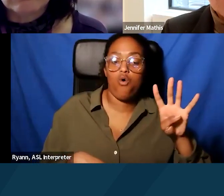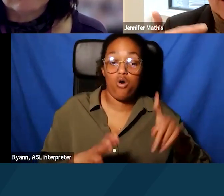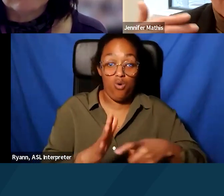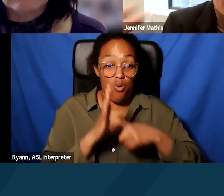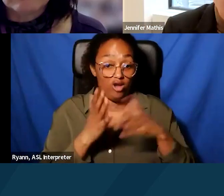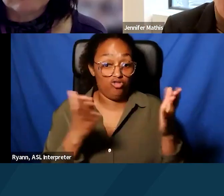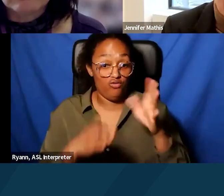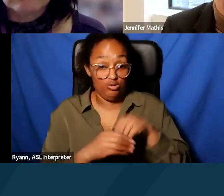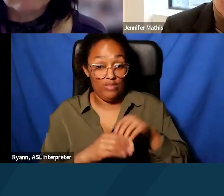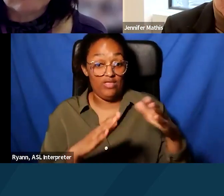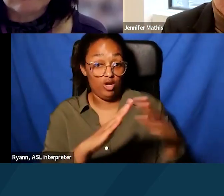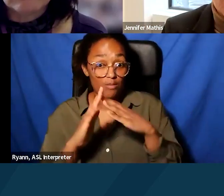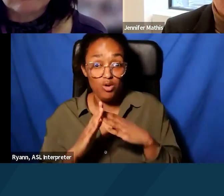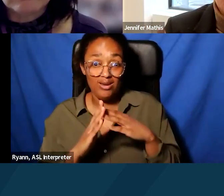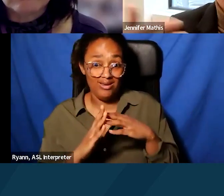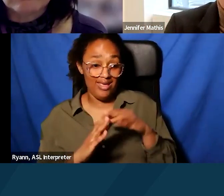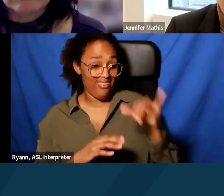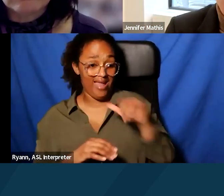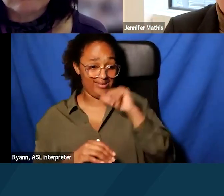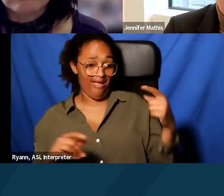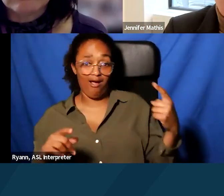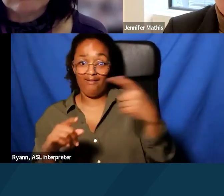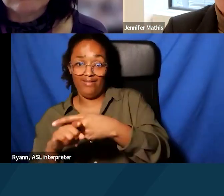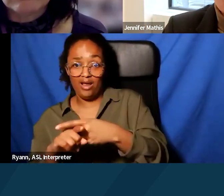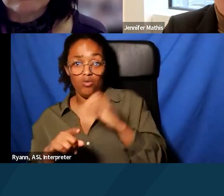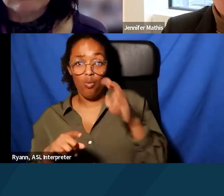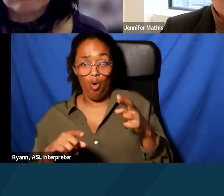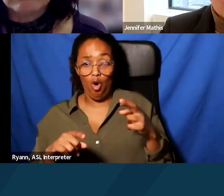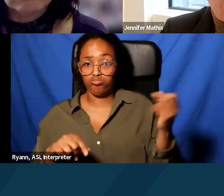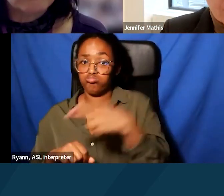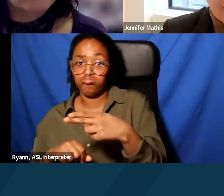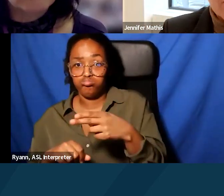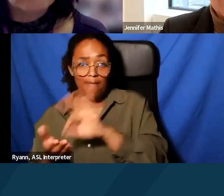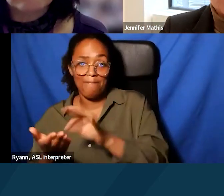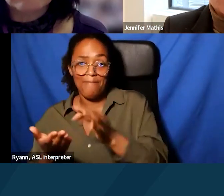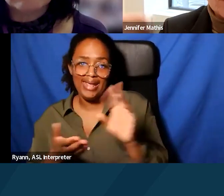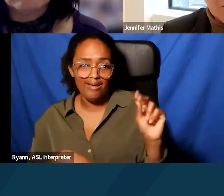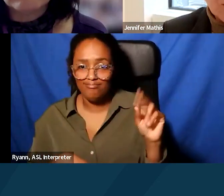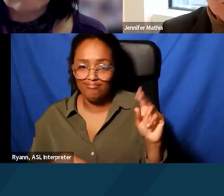And, in fact, that is why I quoted from the Supreme Court itself in Olmstead before when